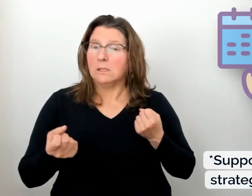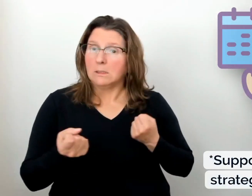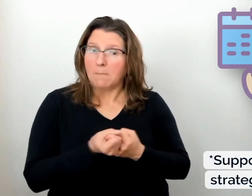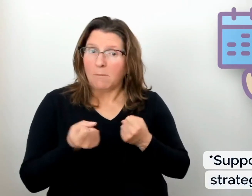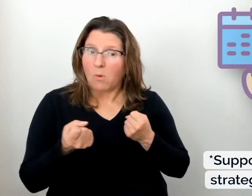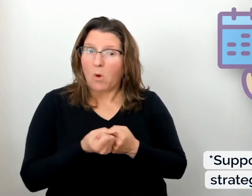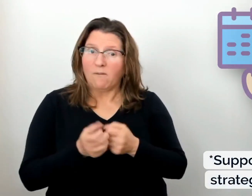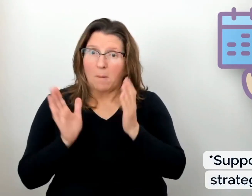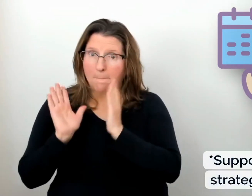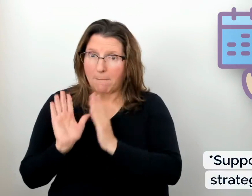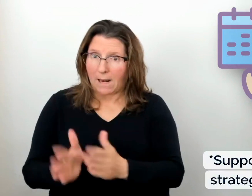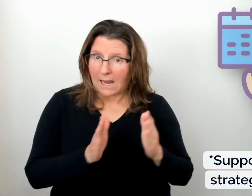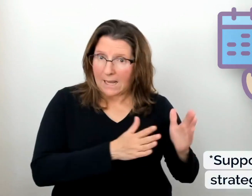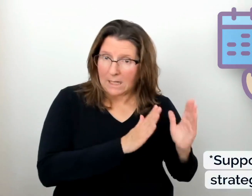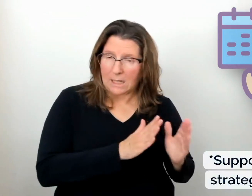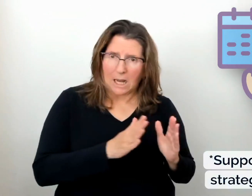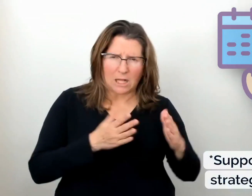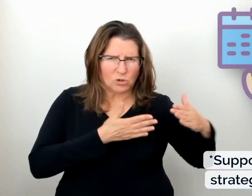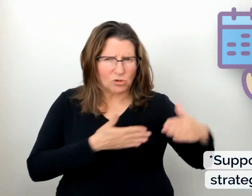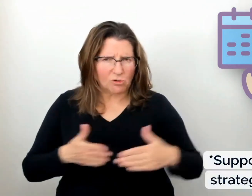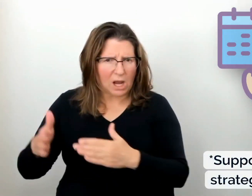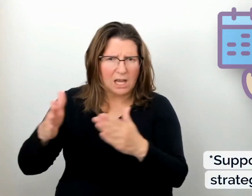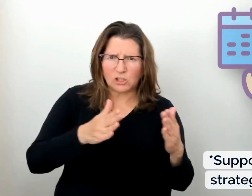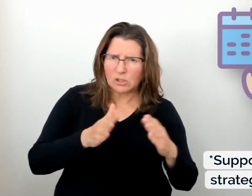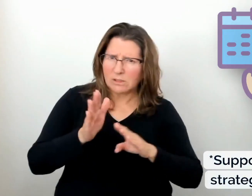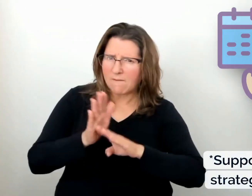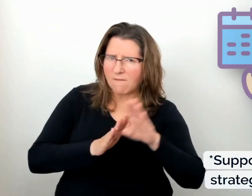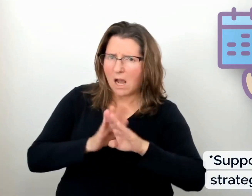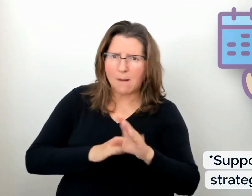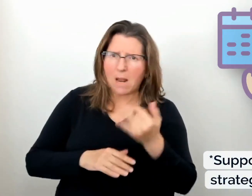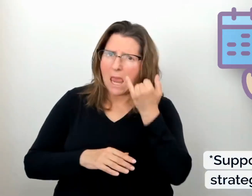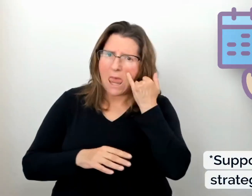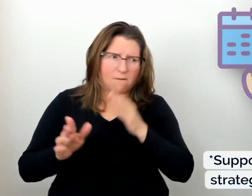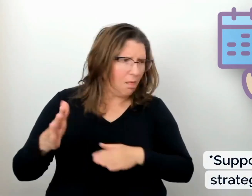We can support their planning and strategy development towards achieving their goals.